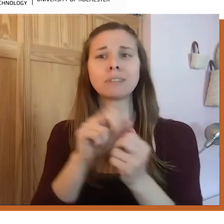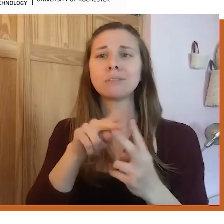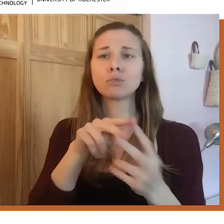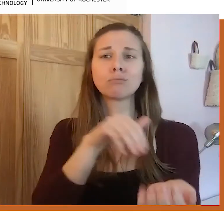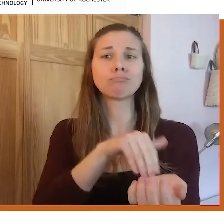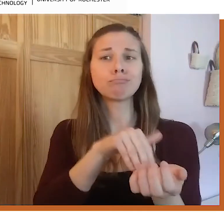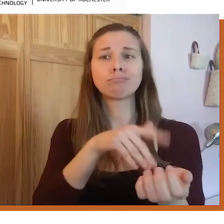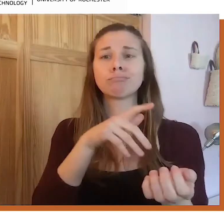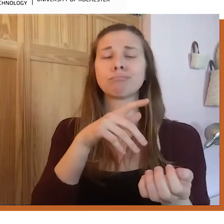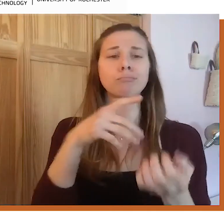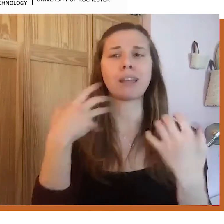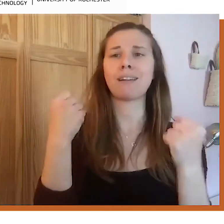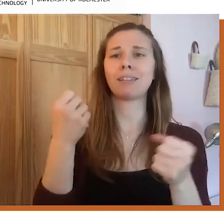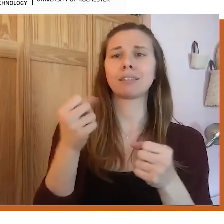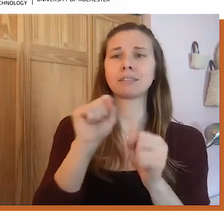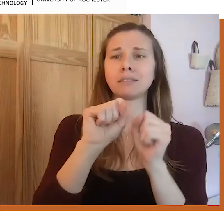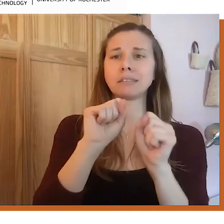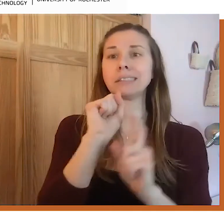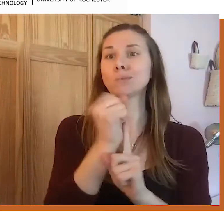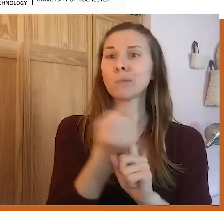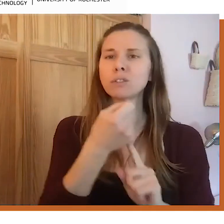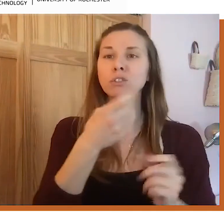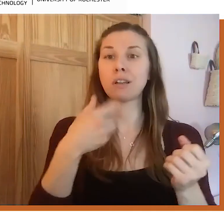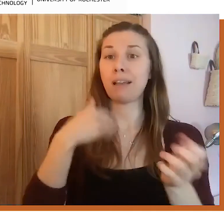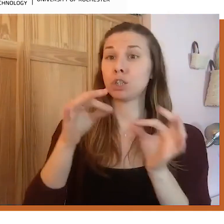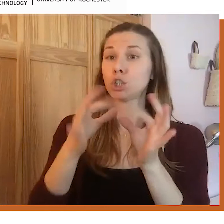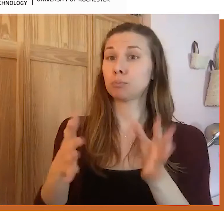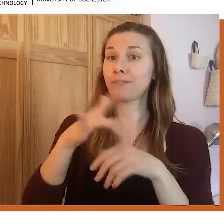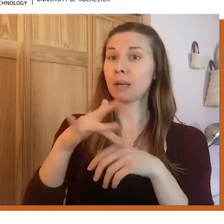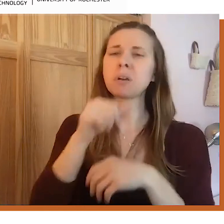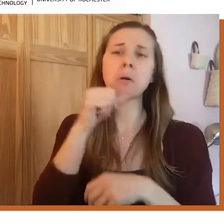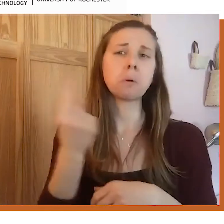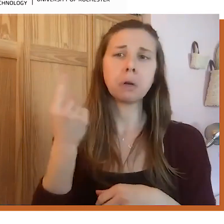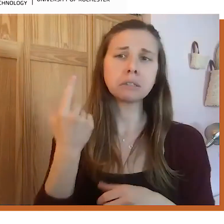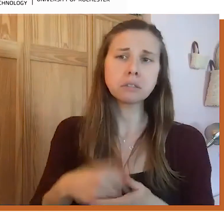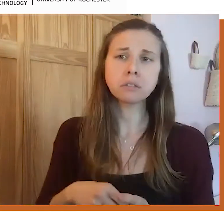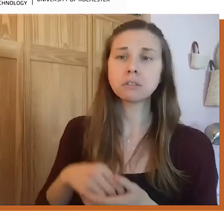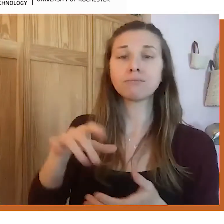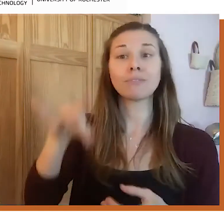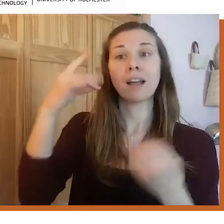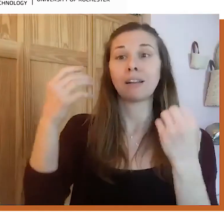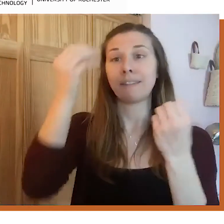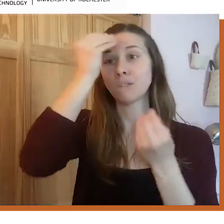Often, either the doctor, the health-care scenario doesn't always provide an interpreter,